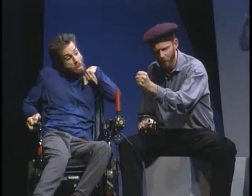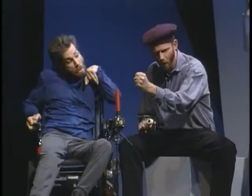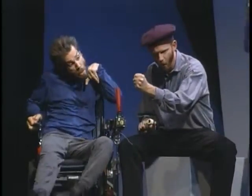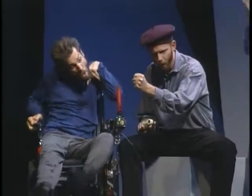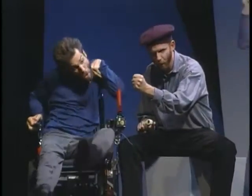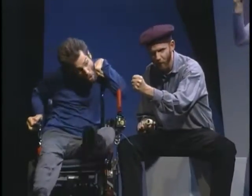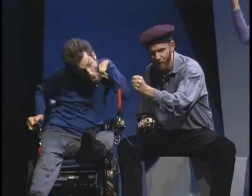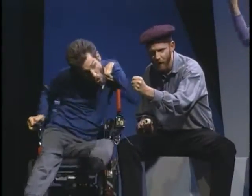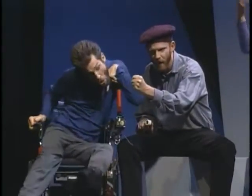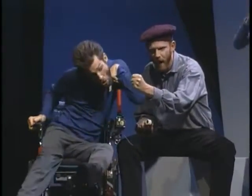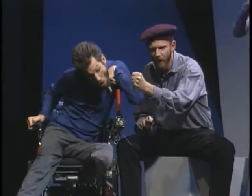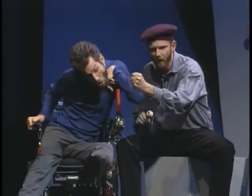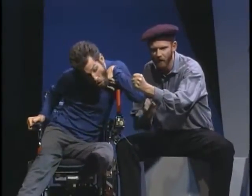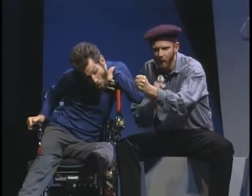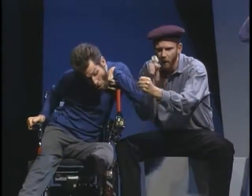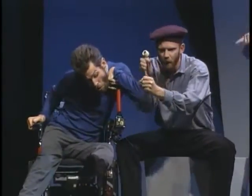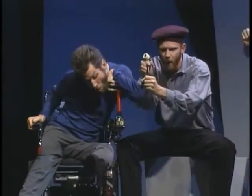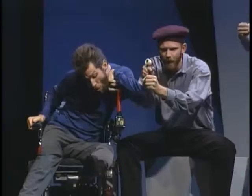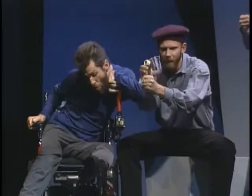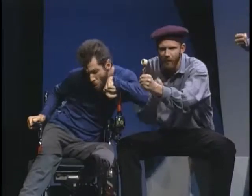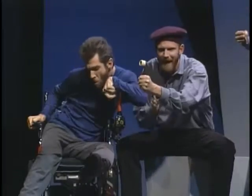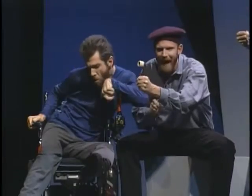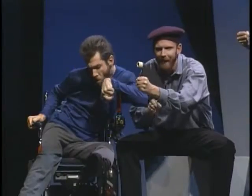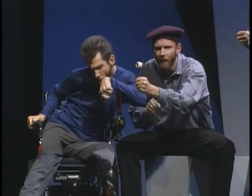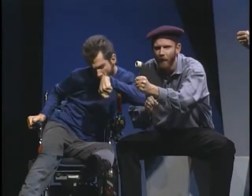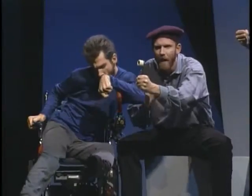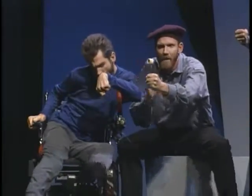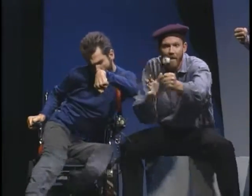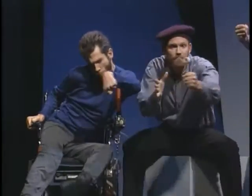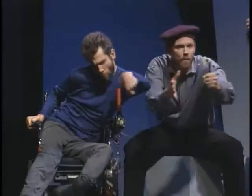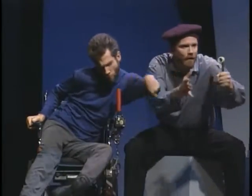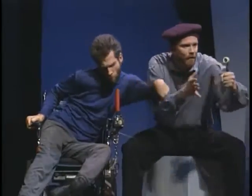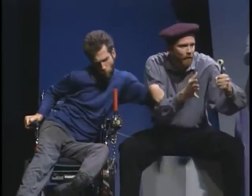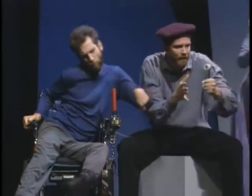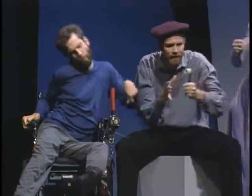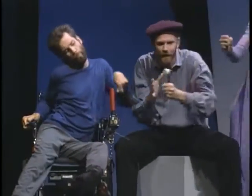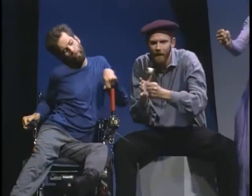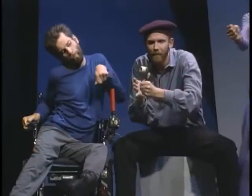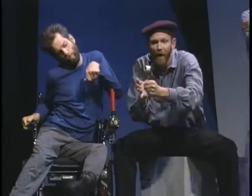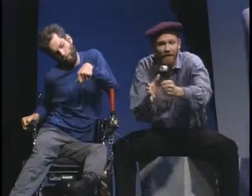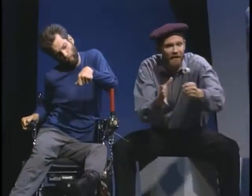hold the brush as still as a rock in one hand and then moving with an entire body